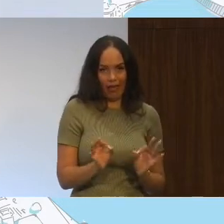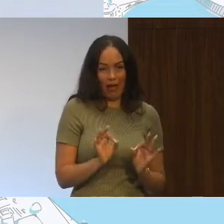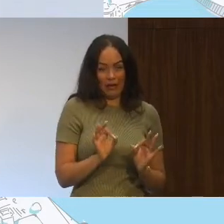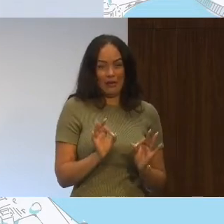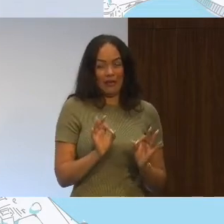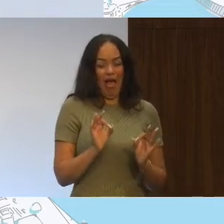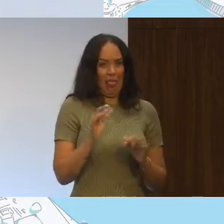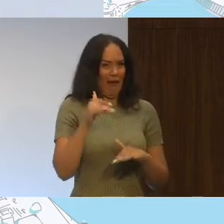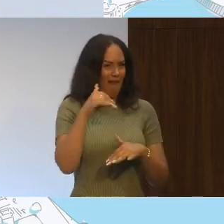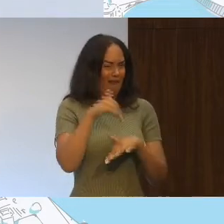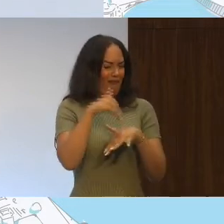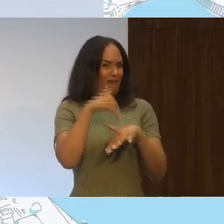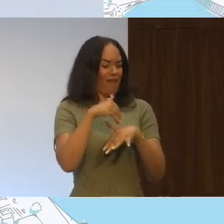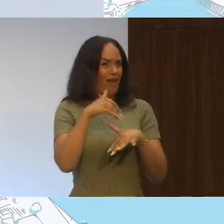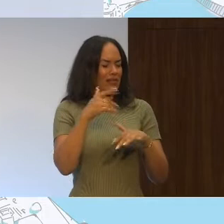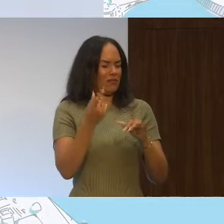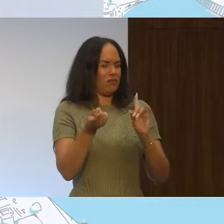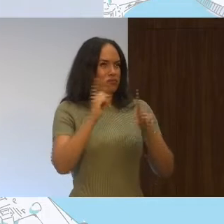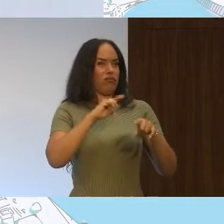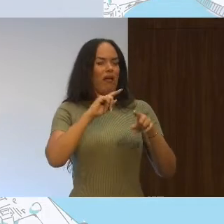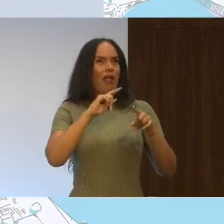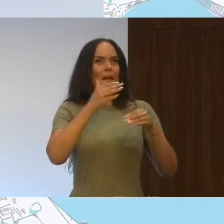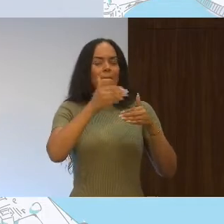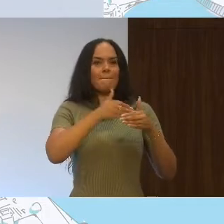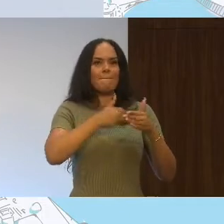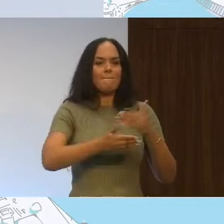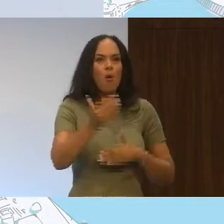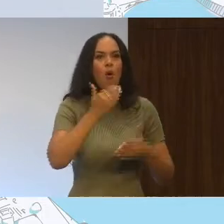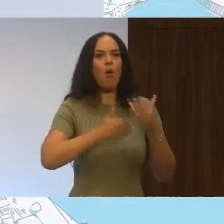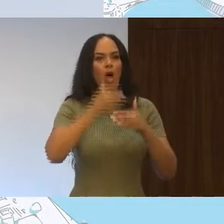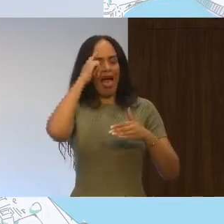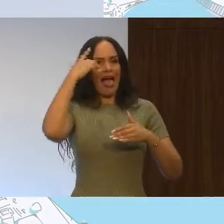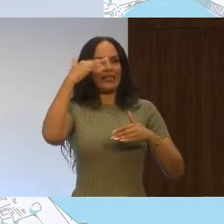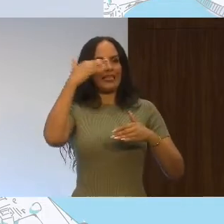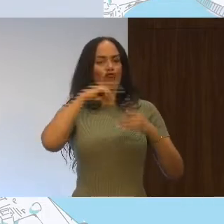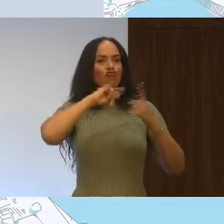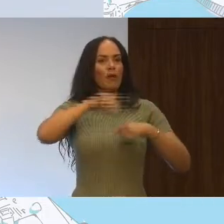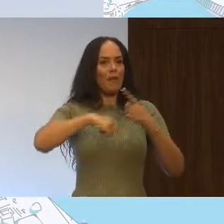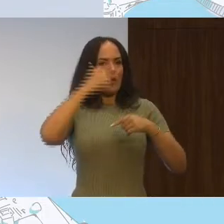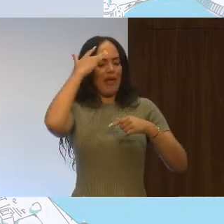and rebound headaches that required me to be hospitalized on several occasions. That was